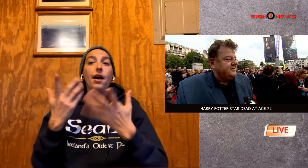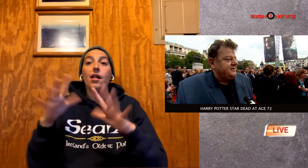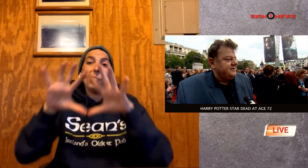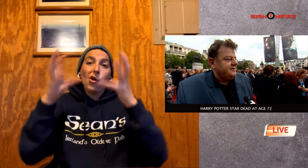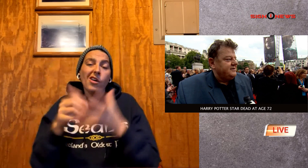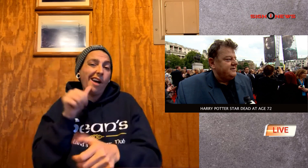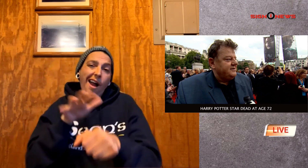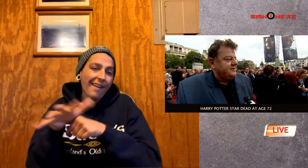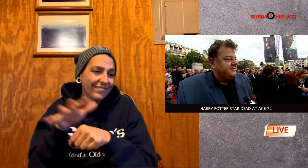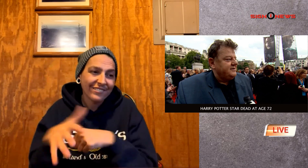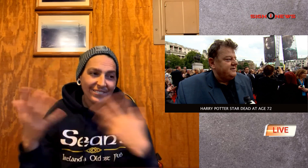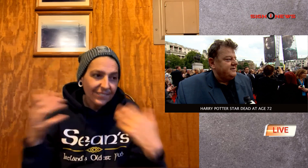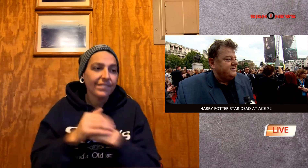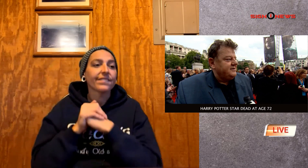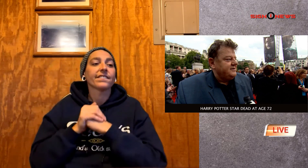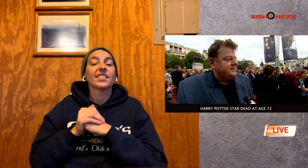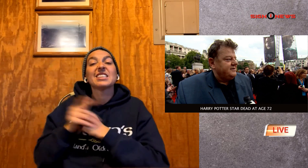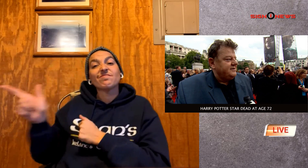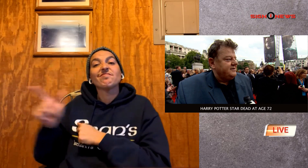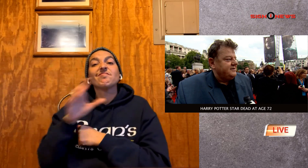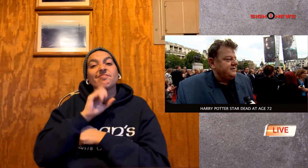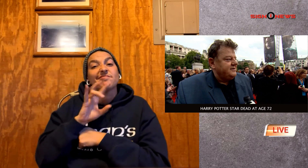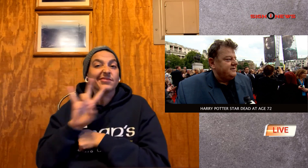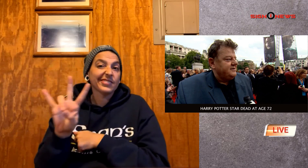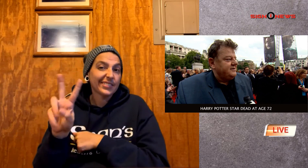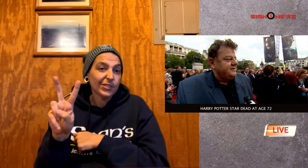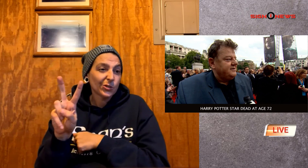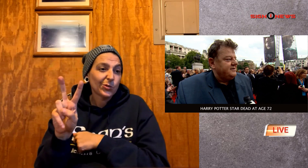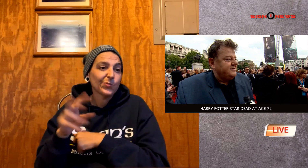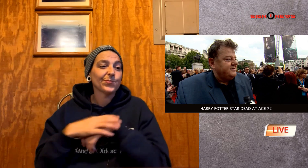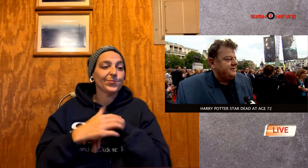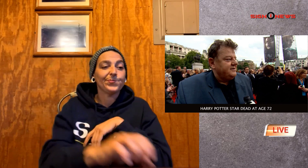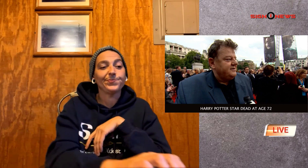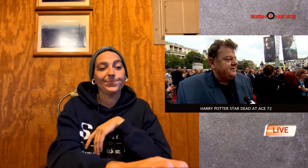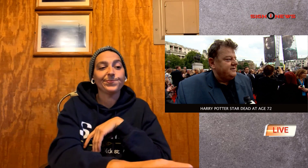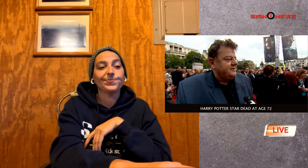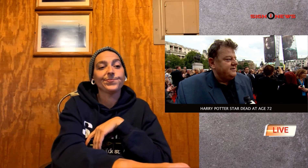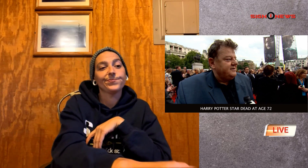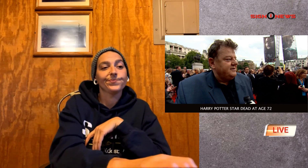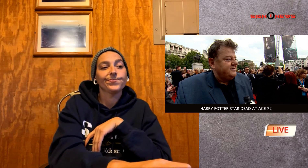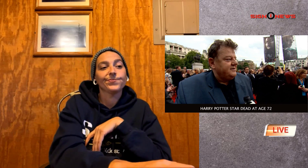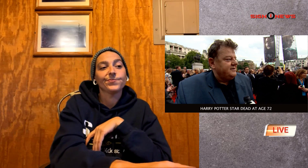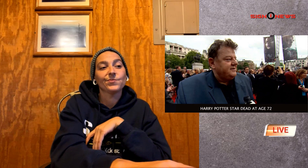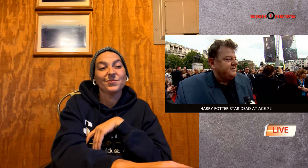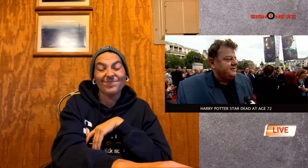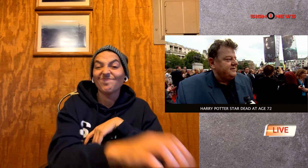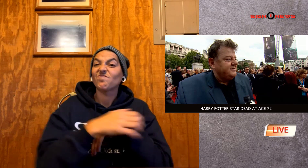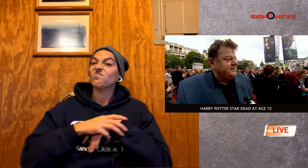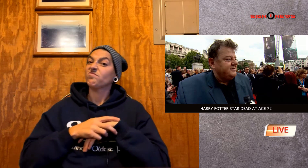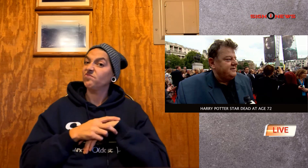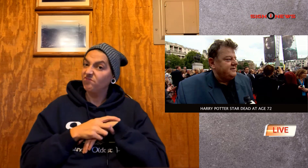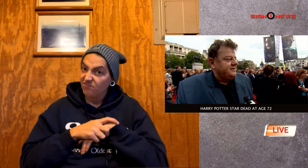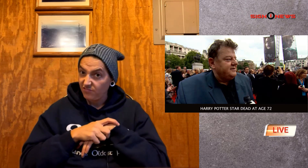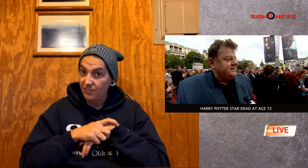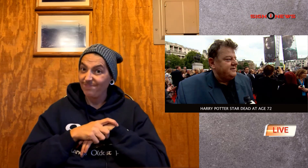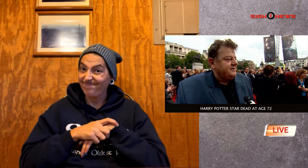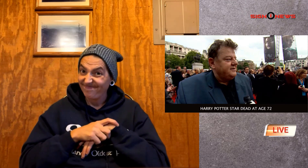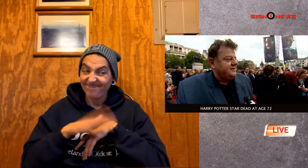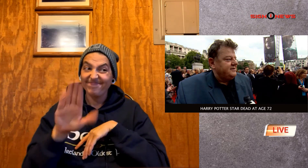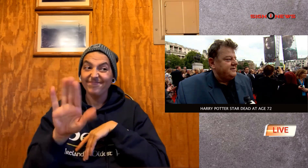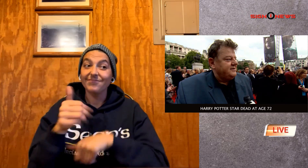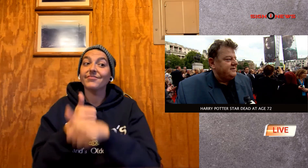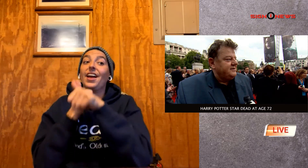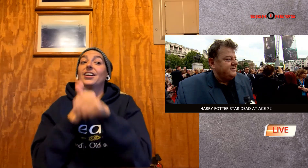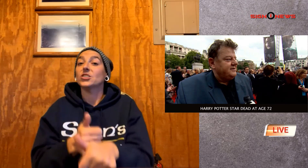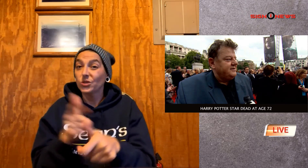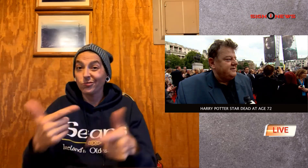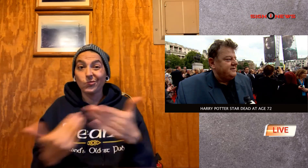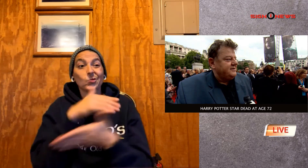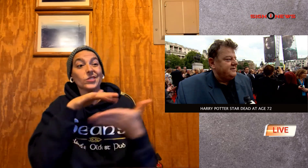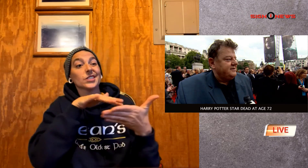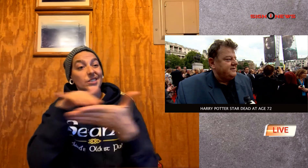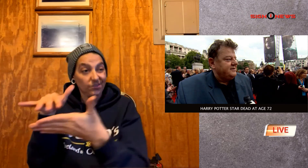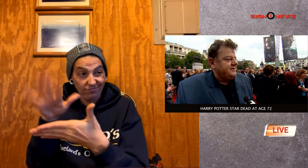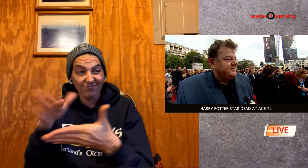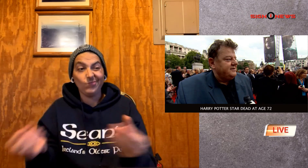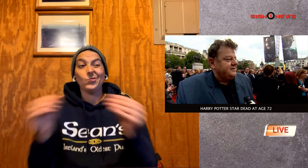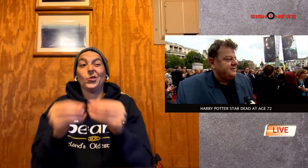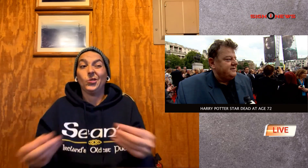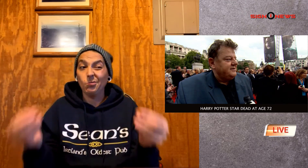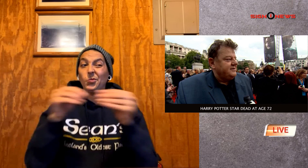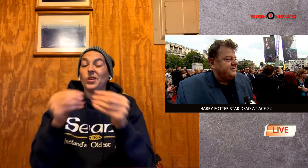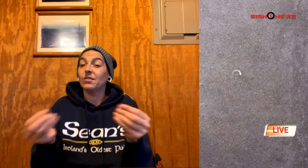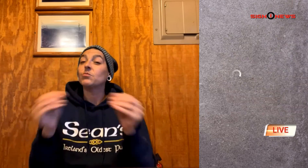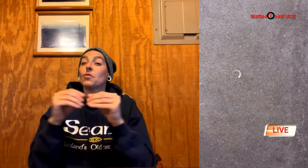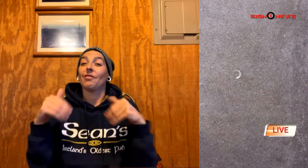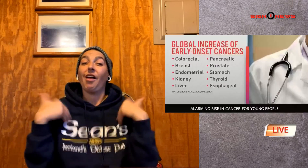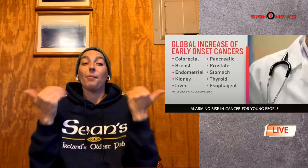enough culturing was 72 years old according to a new study more and more young